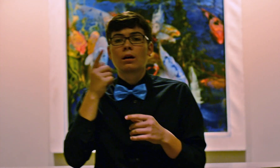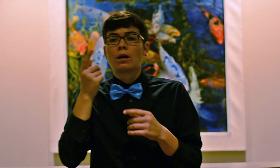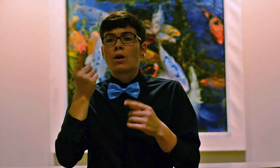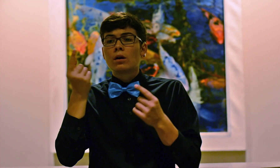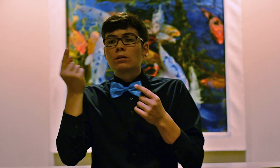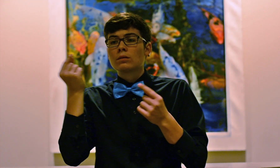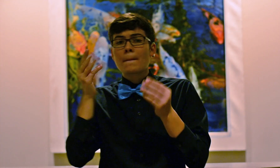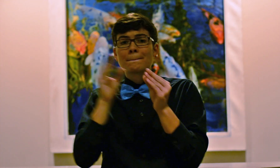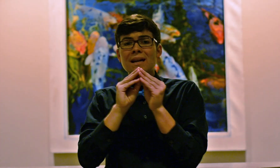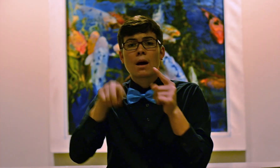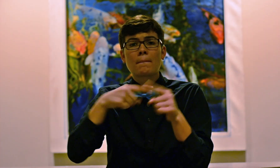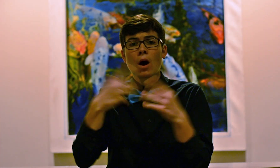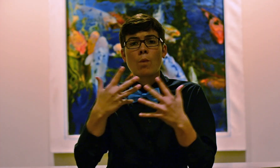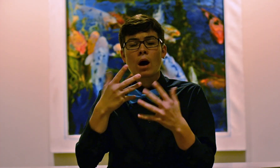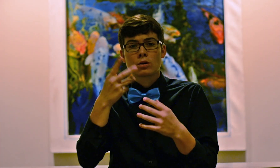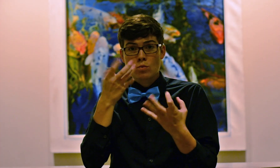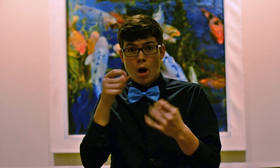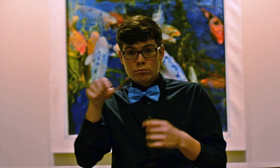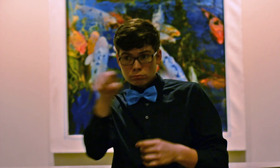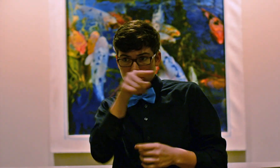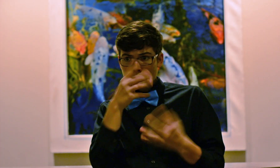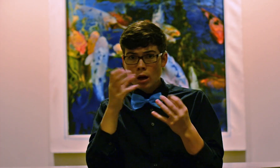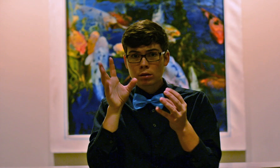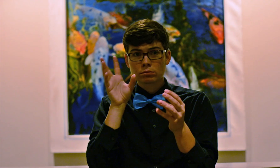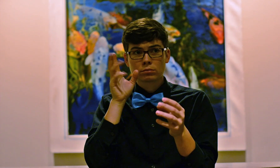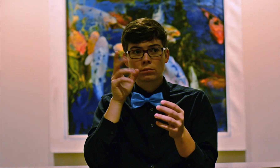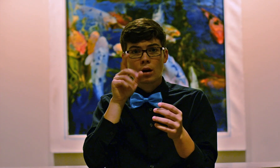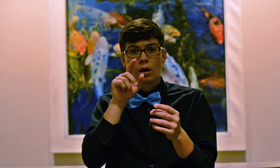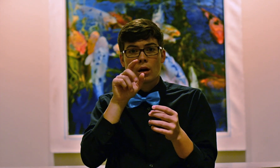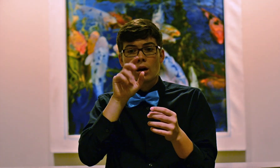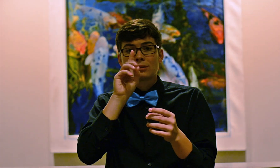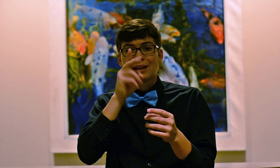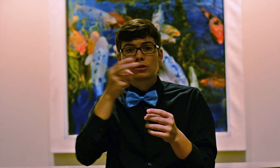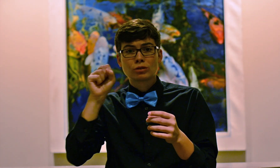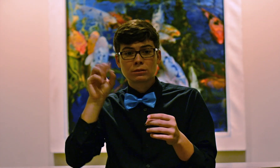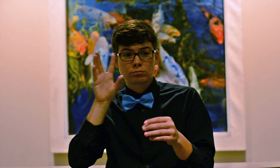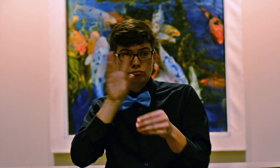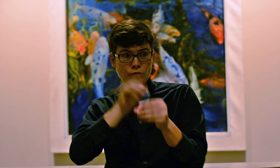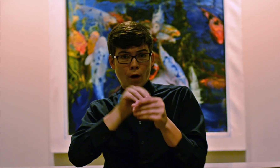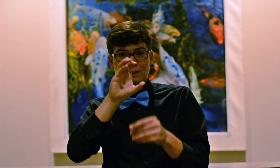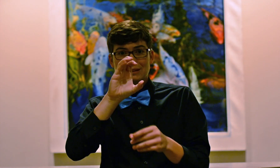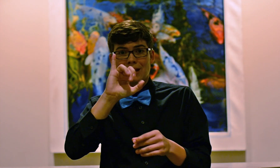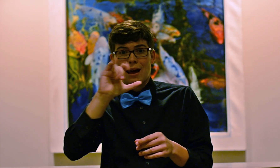The meeting was about whether or not people wanted DHHS to be moved under CIL.